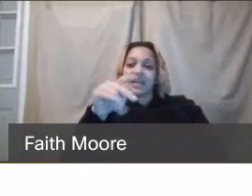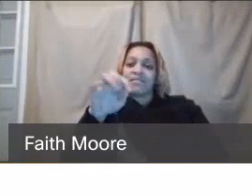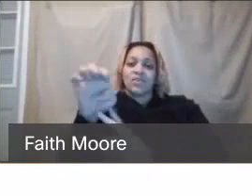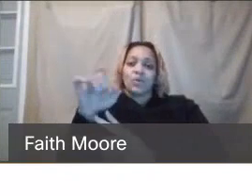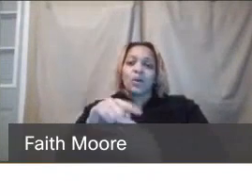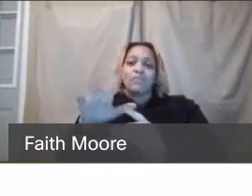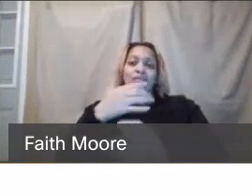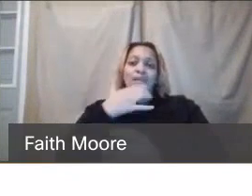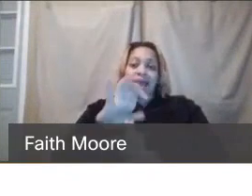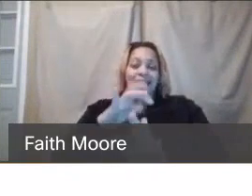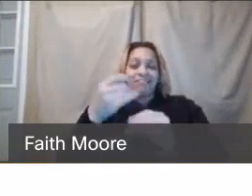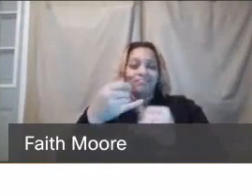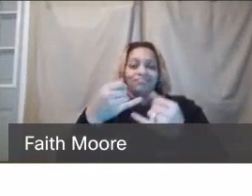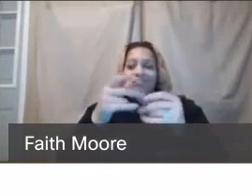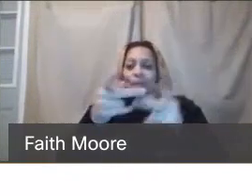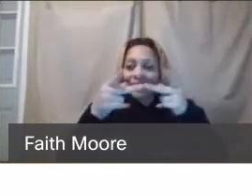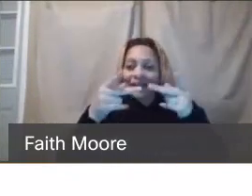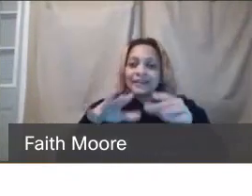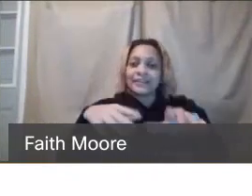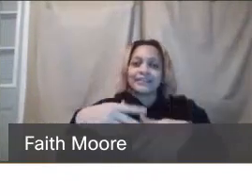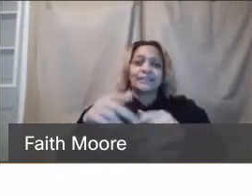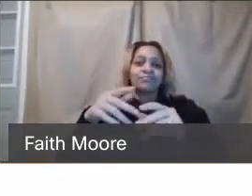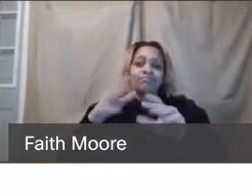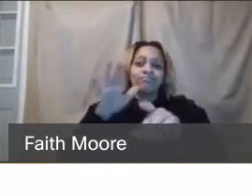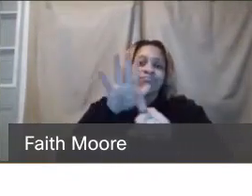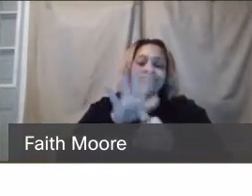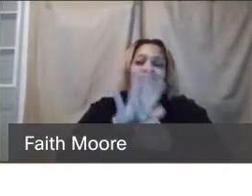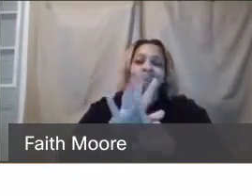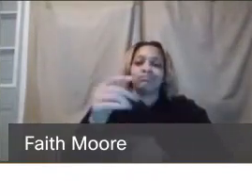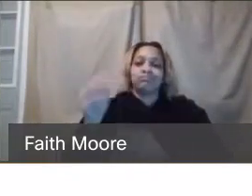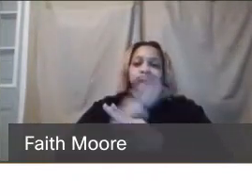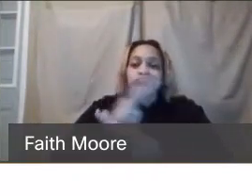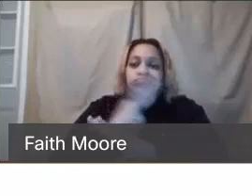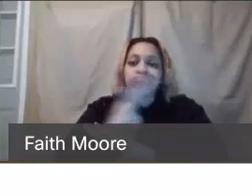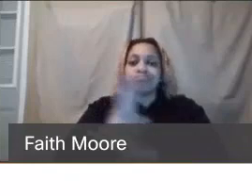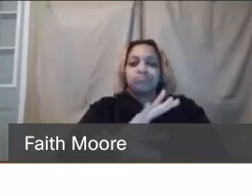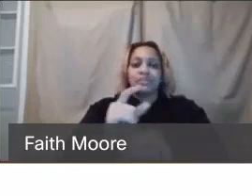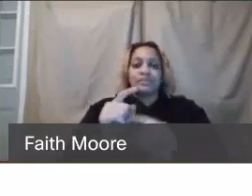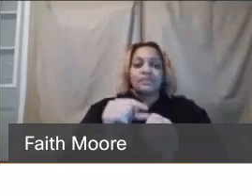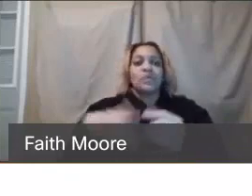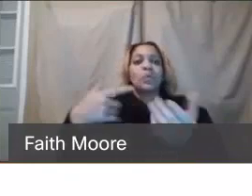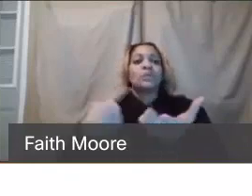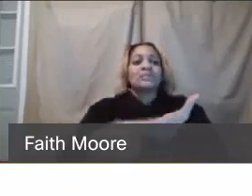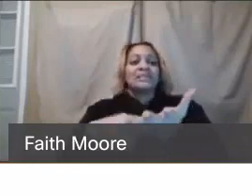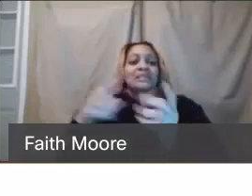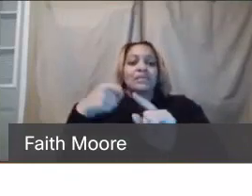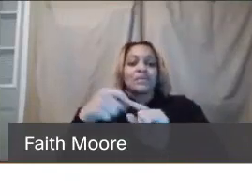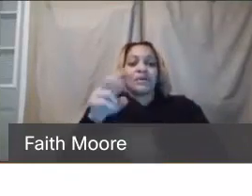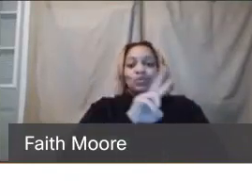He proposed the extension of the cycle track as a short term improvement within a 0T to 2 year timeframe, extending the cycle track,